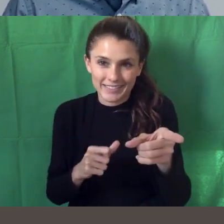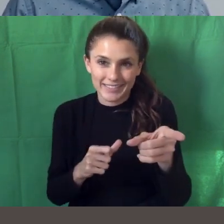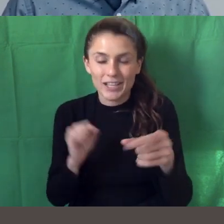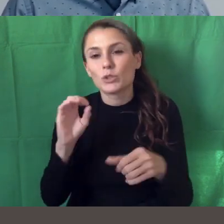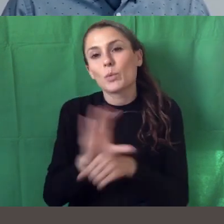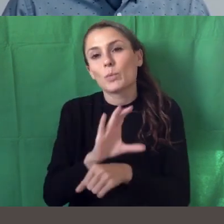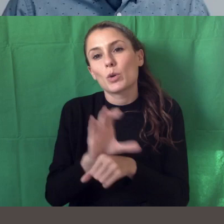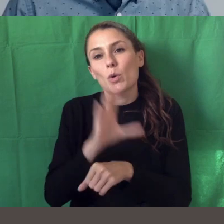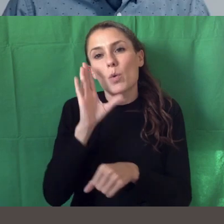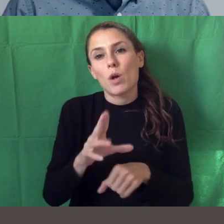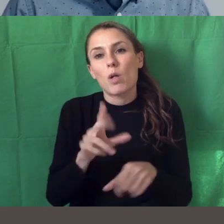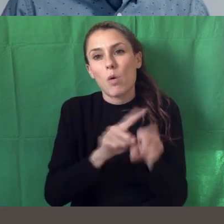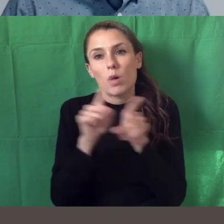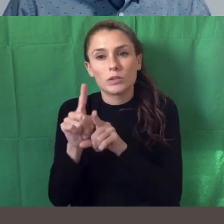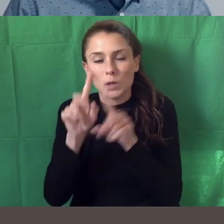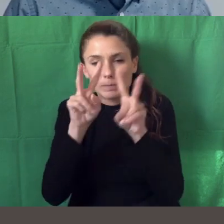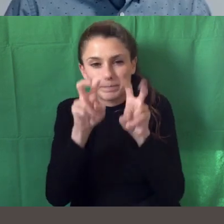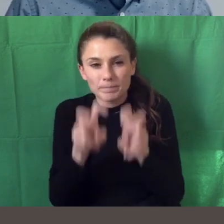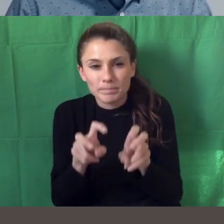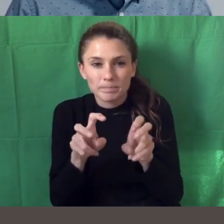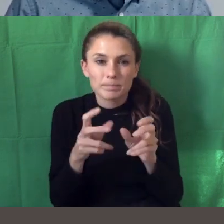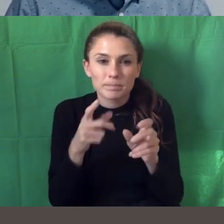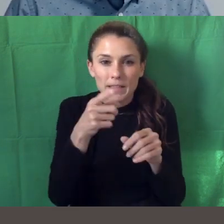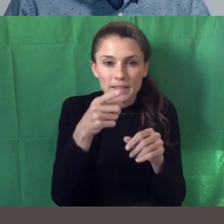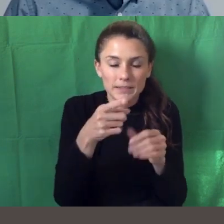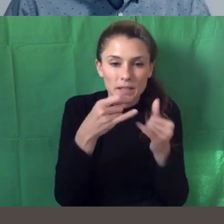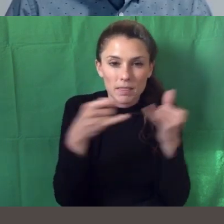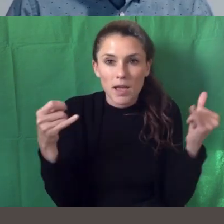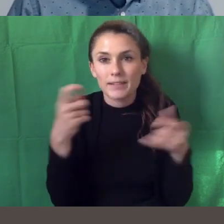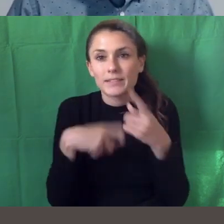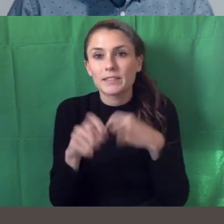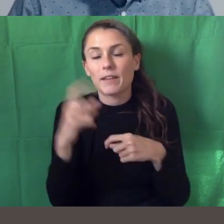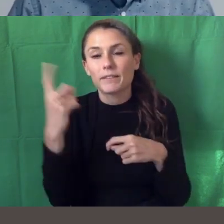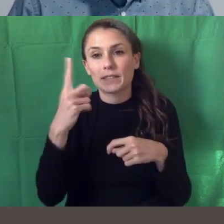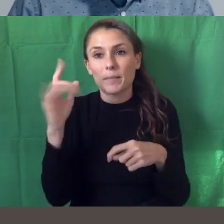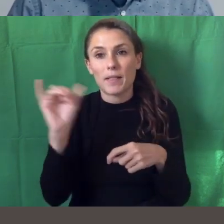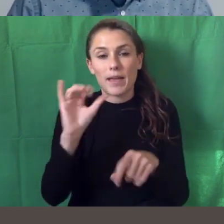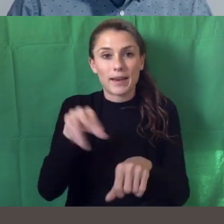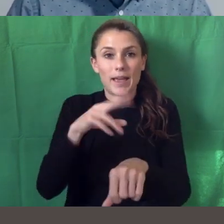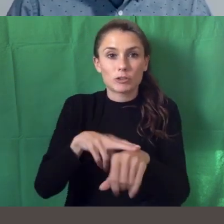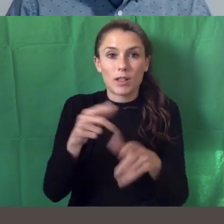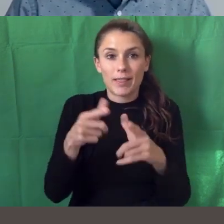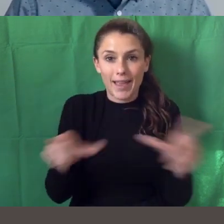So a computer will also parse this line, but instead of putting in something like natural language,